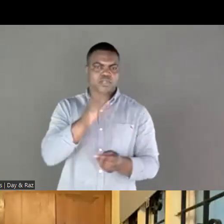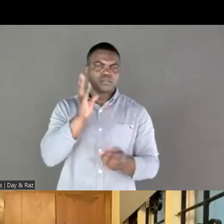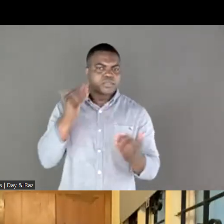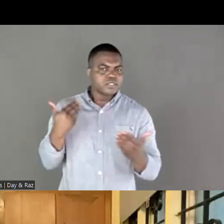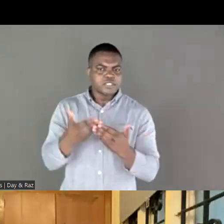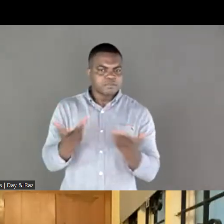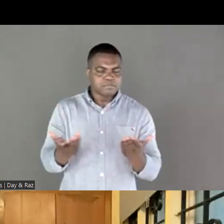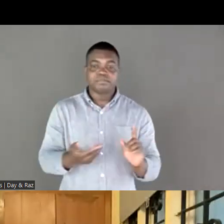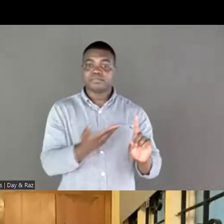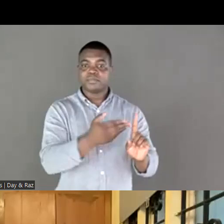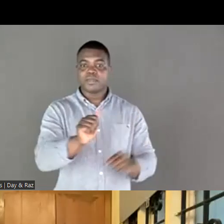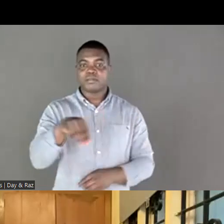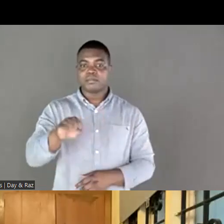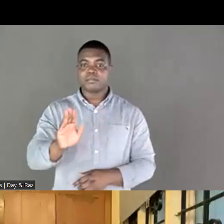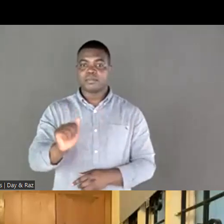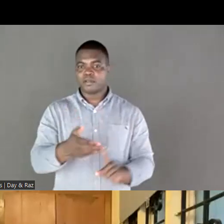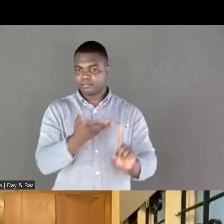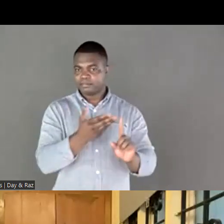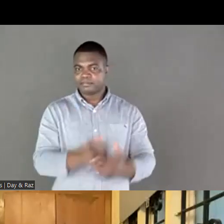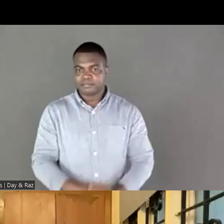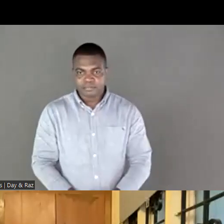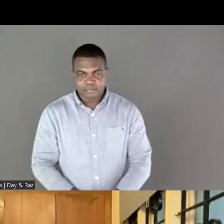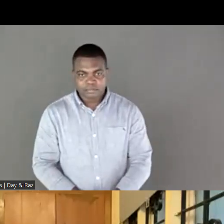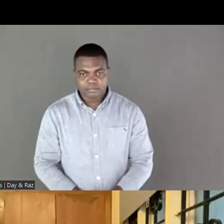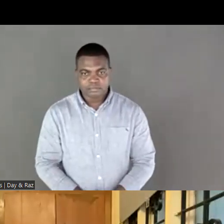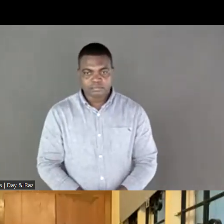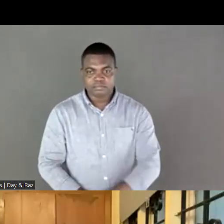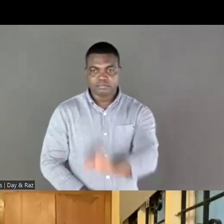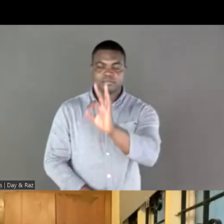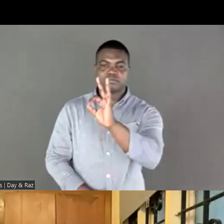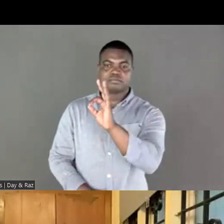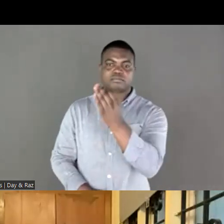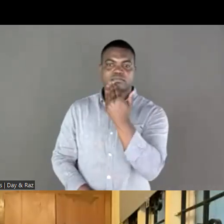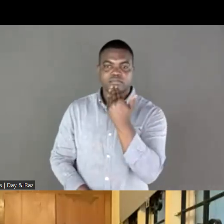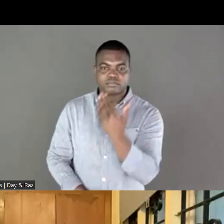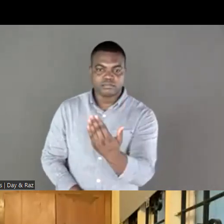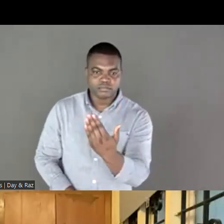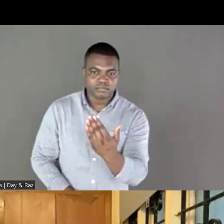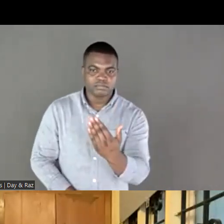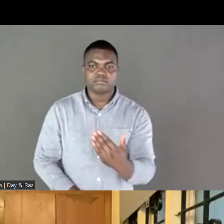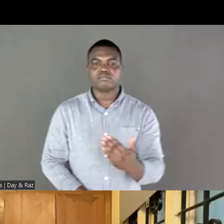in partnership week. We understand that this is starting today. And we hope that things that we